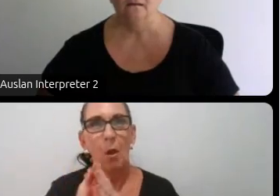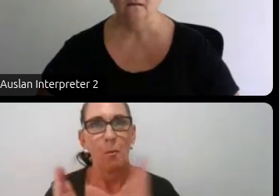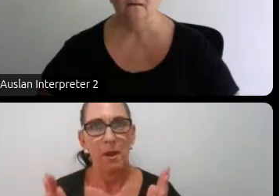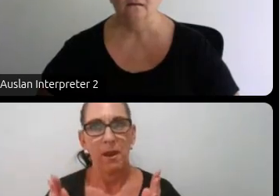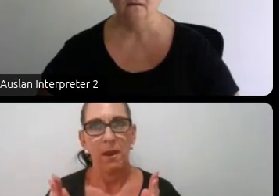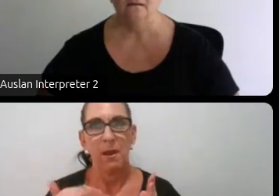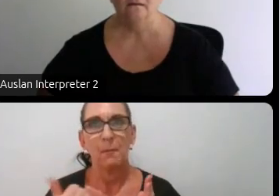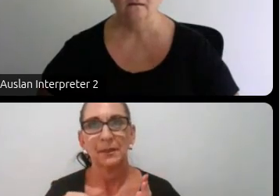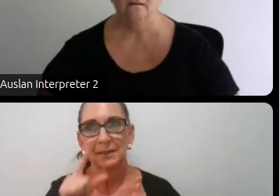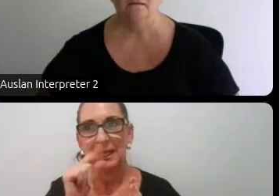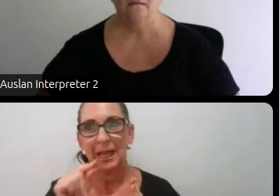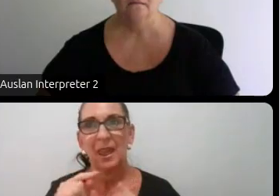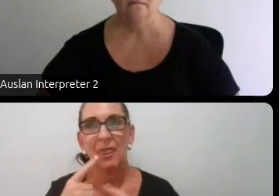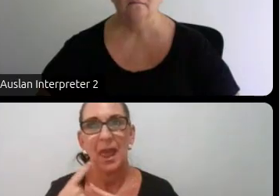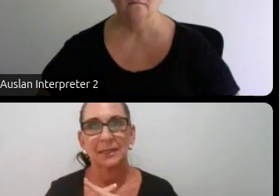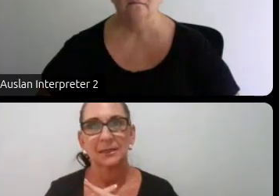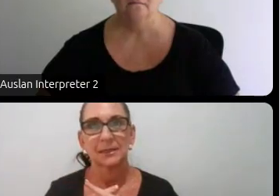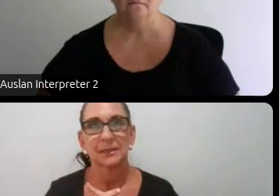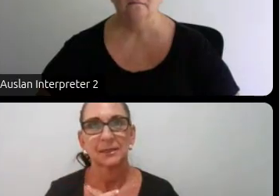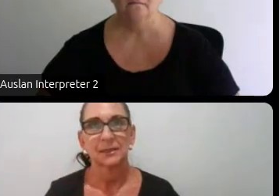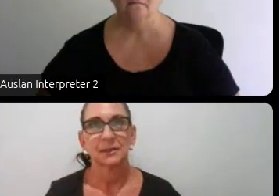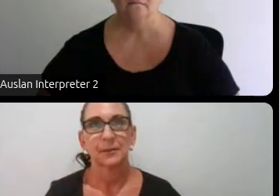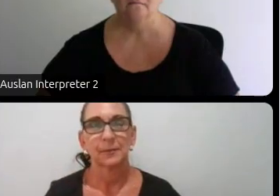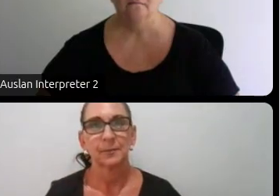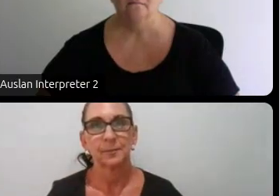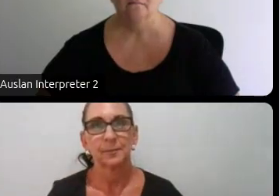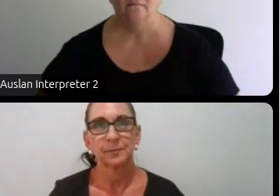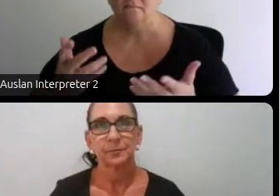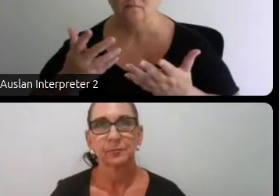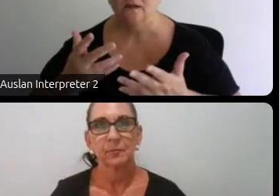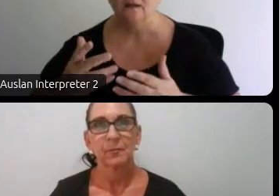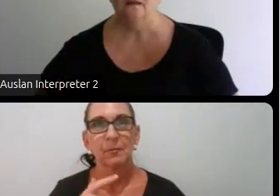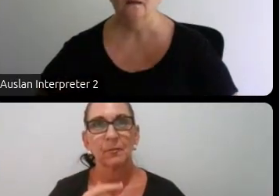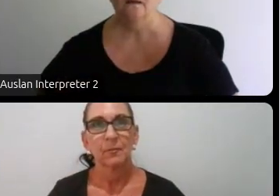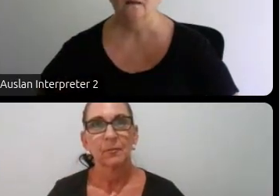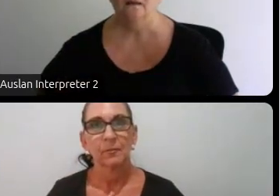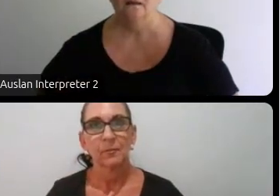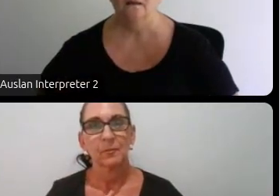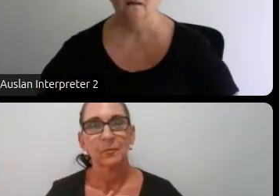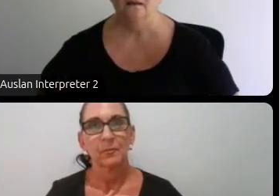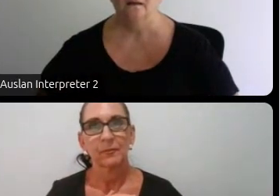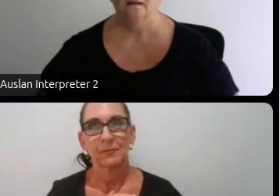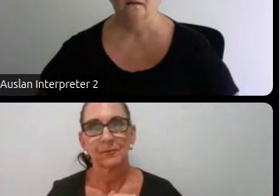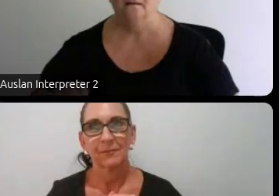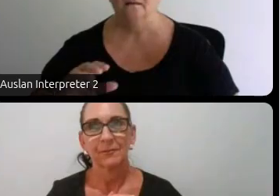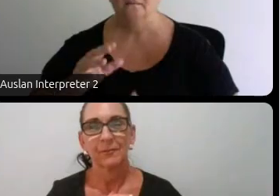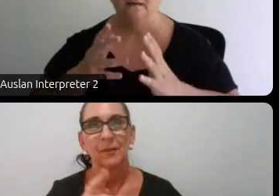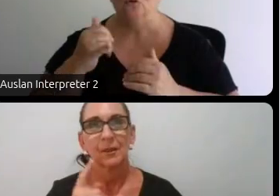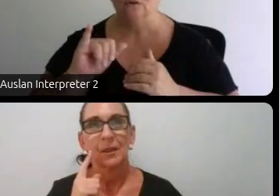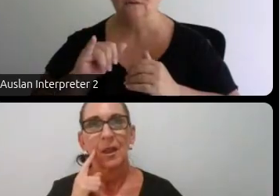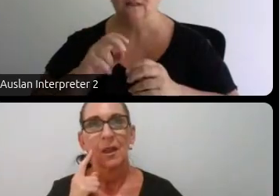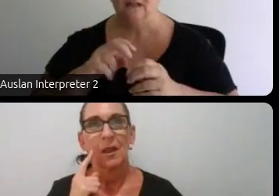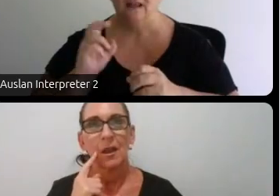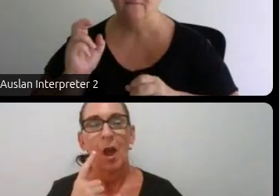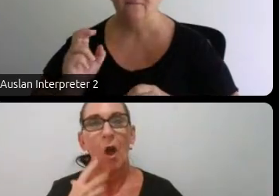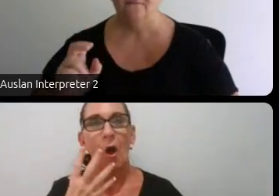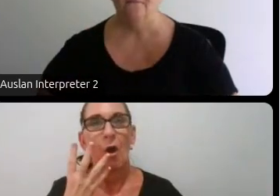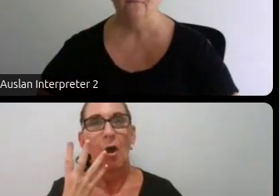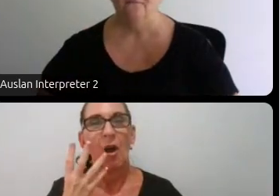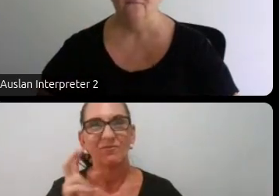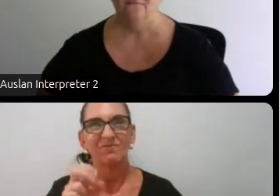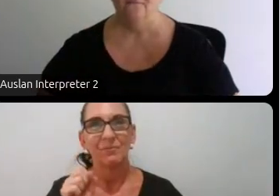service. My my gut instinct says no because it the NDIS support rules really clearly in